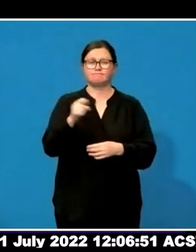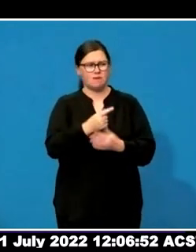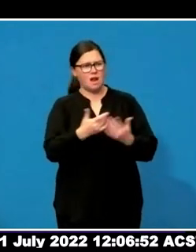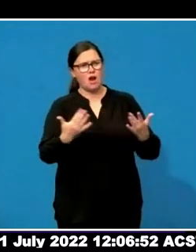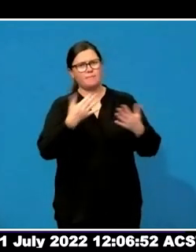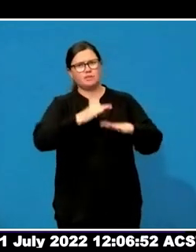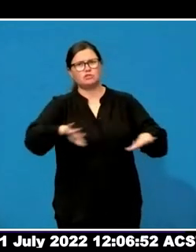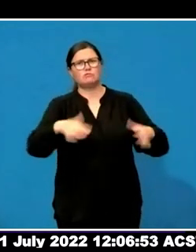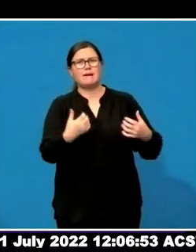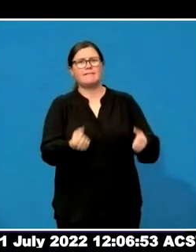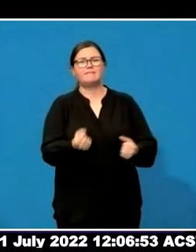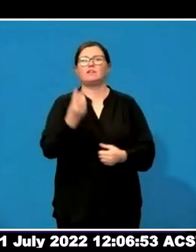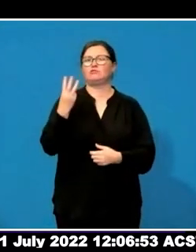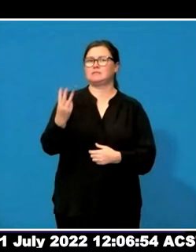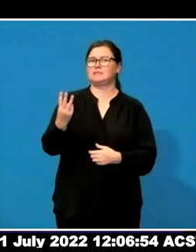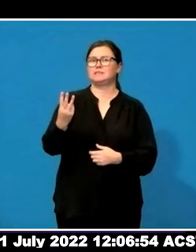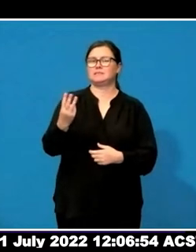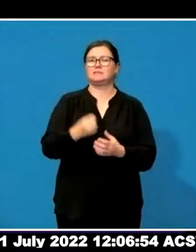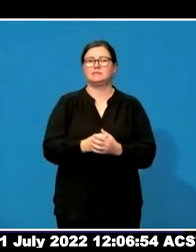And Joziah here is one of your children?